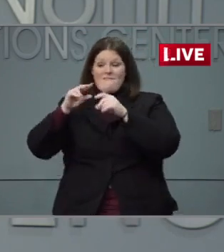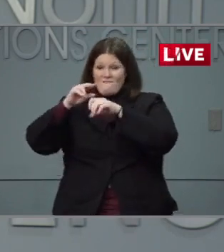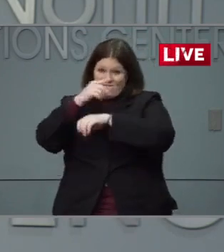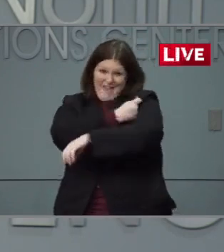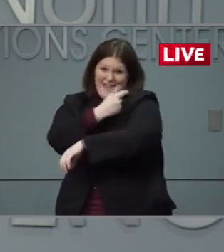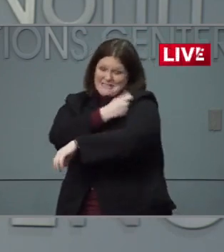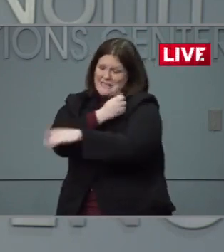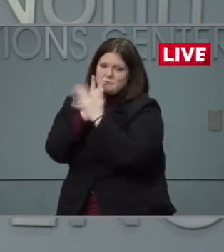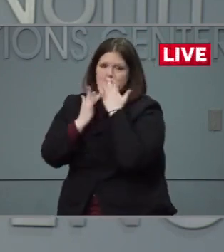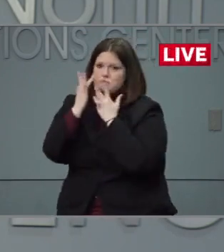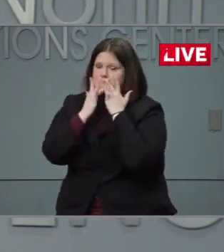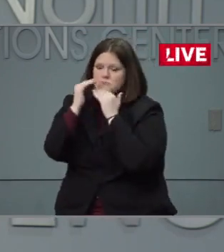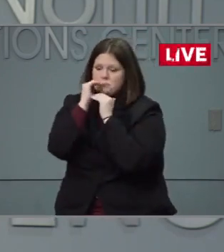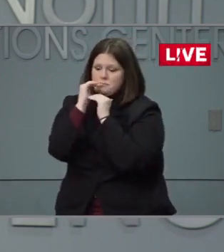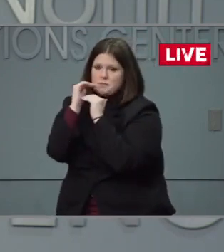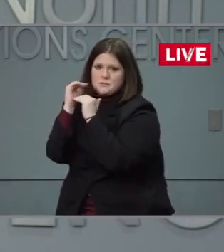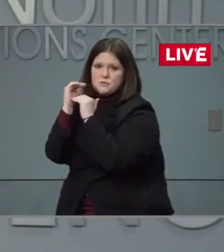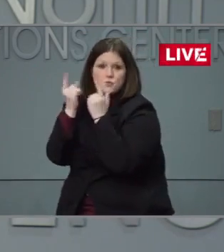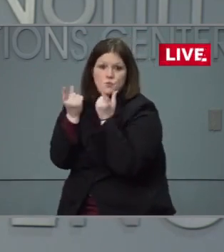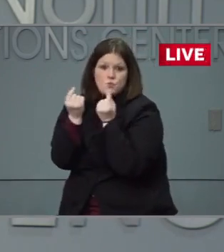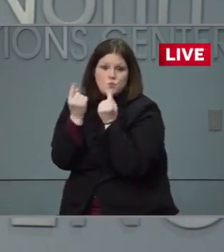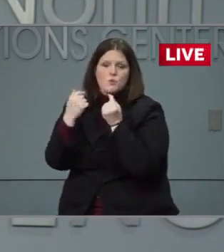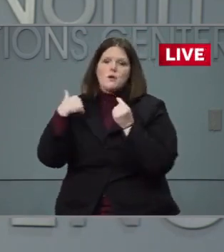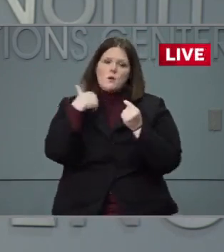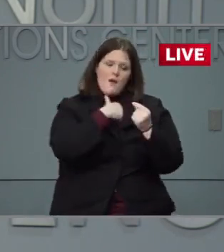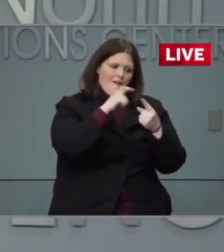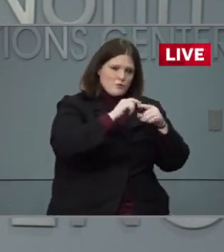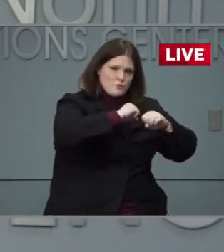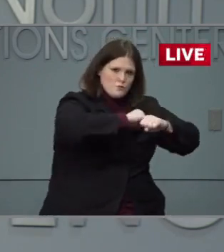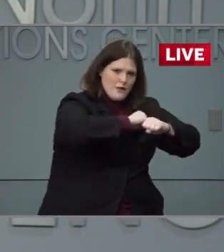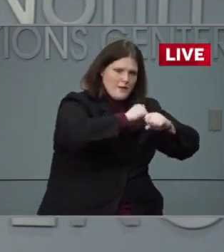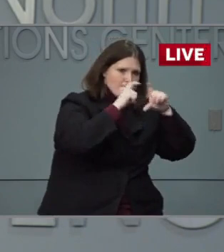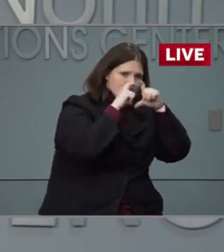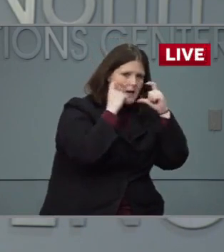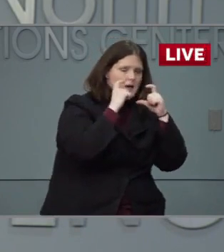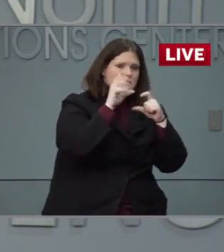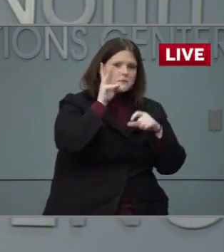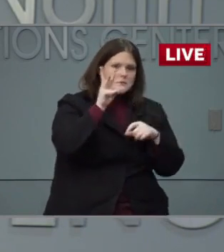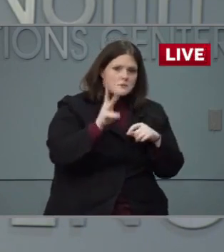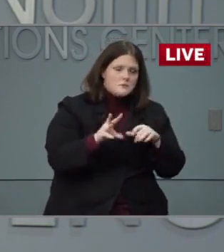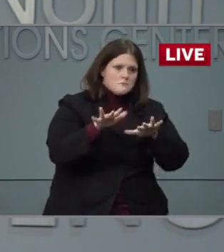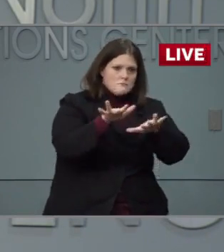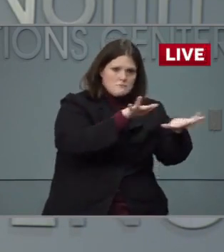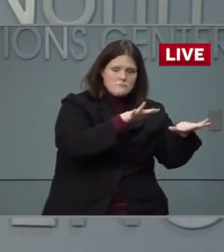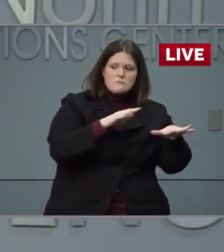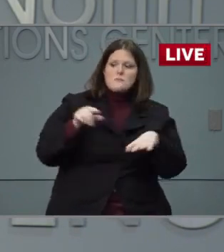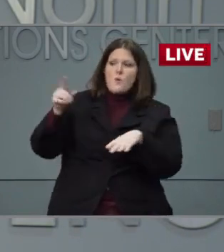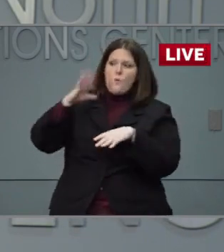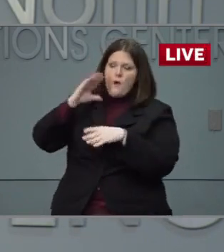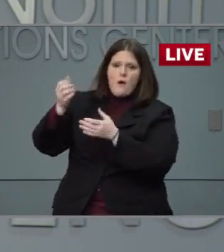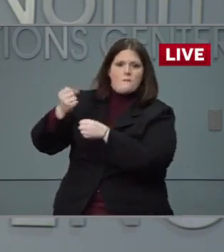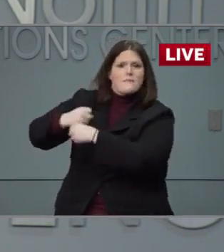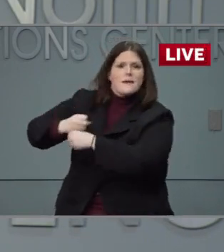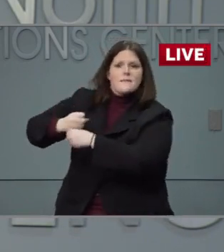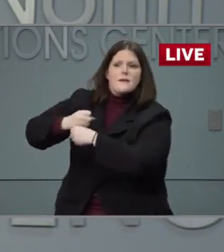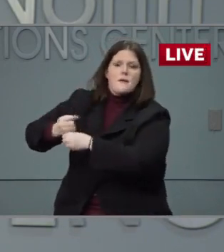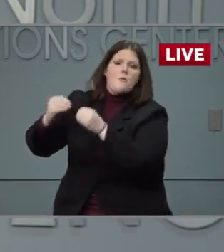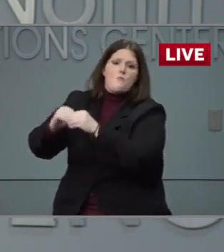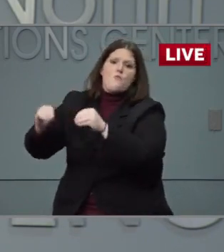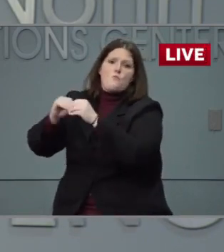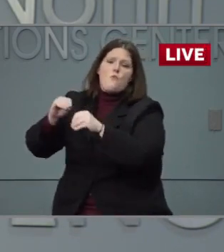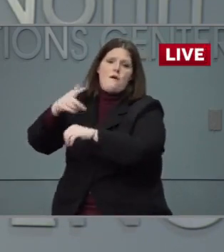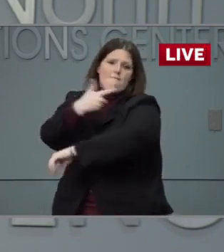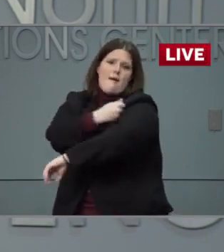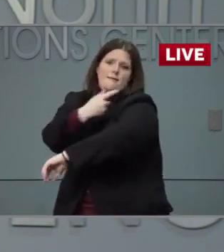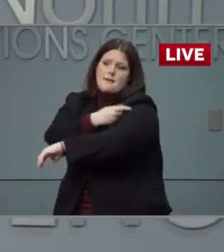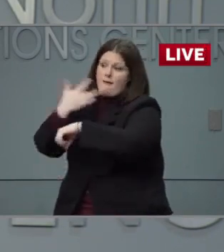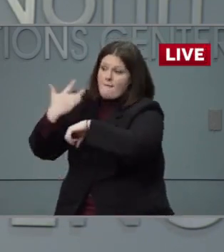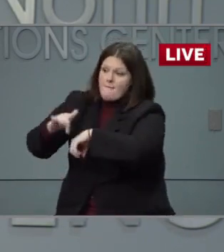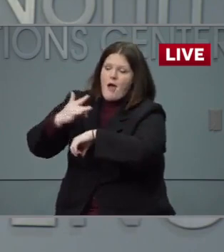UNTIL THEN, WE HAVE TO FOLLOW THE DATA AND USE OUR BEST PREVENTION TOOLS TO SLOW THE RAPID SPREAD OF THIS VIRUS.